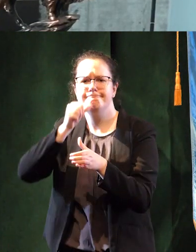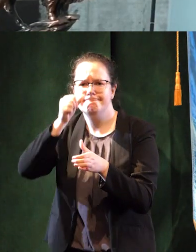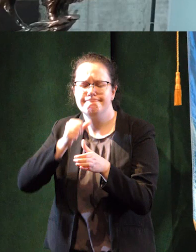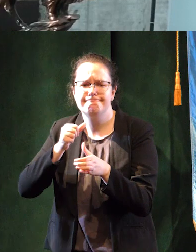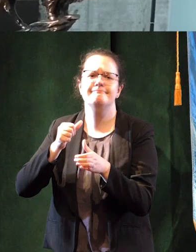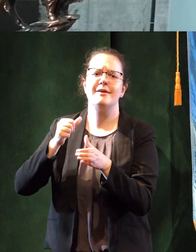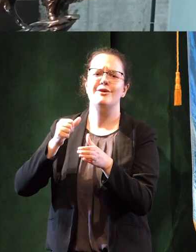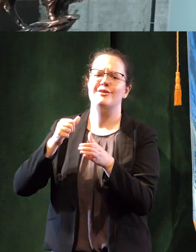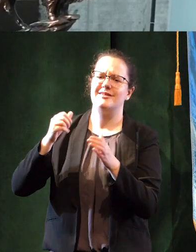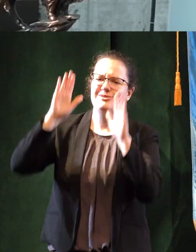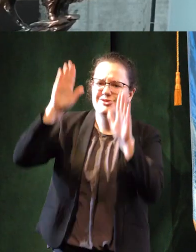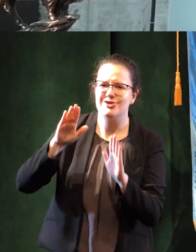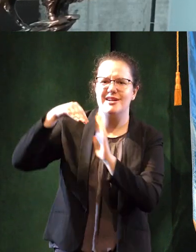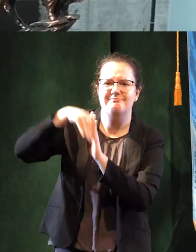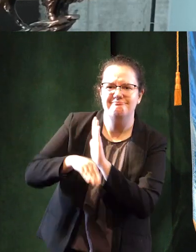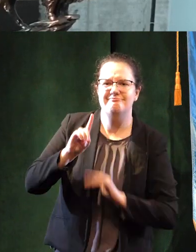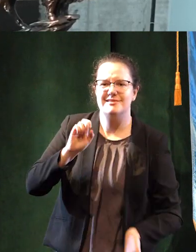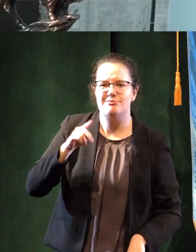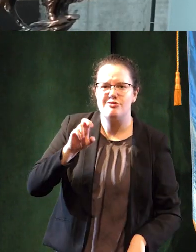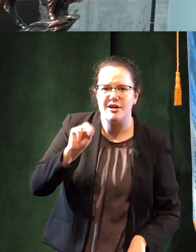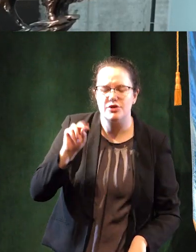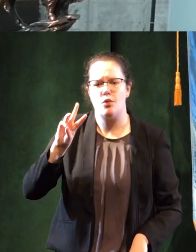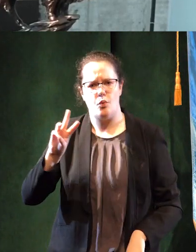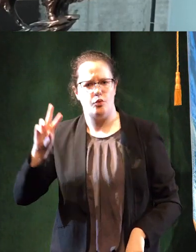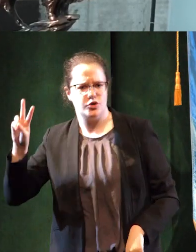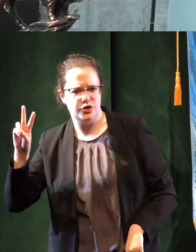Great Depression and World War two you and members of your class about the